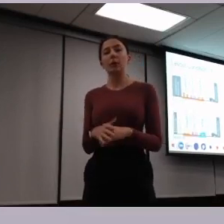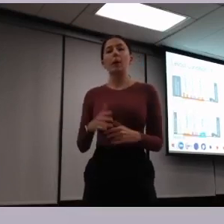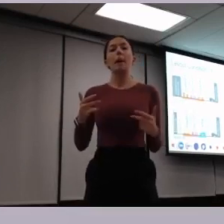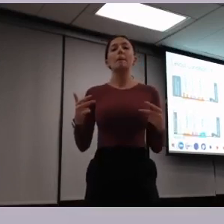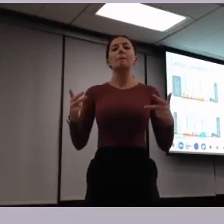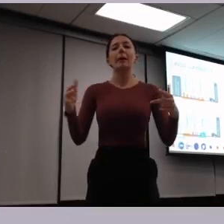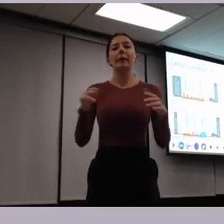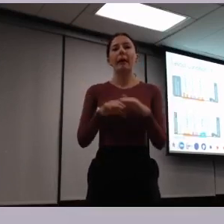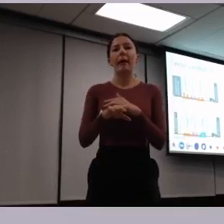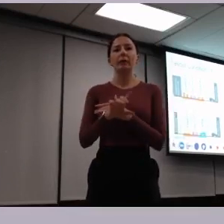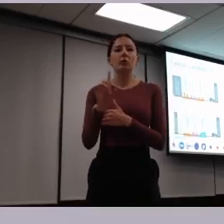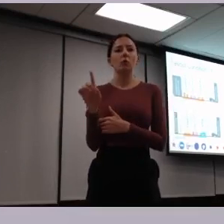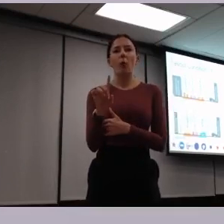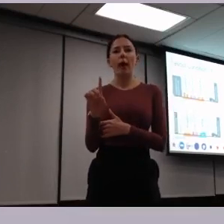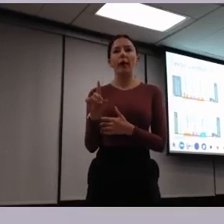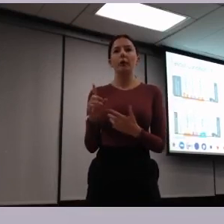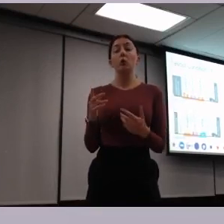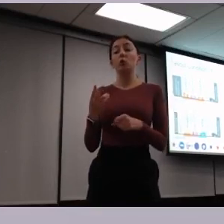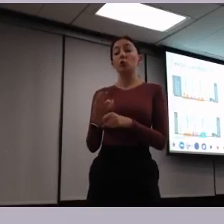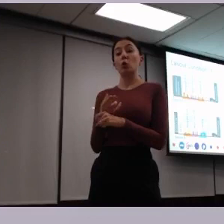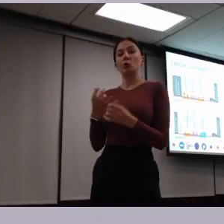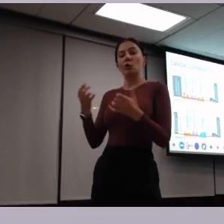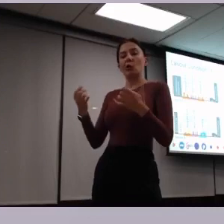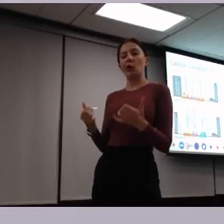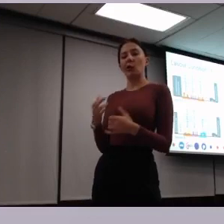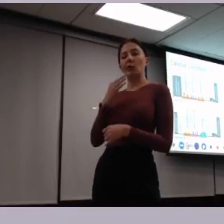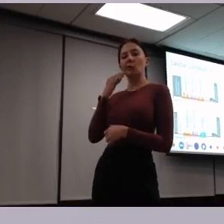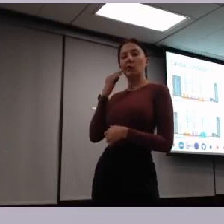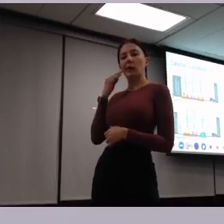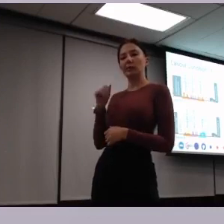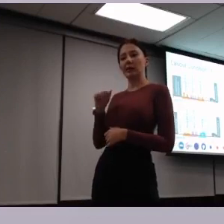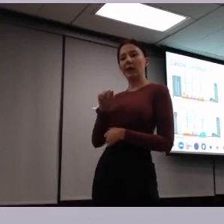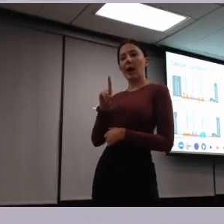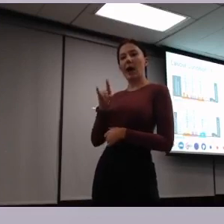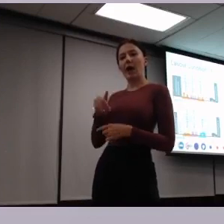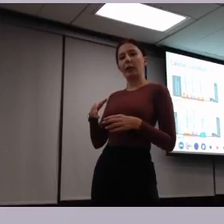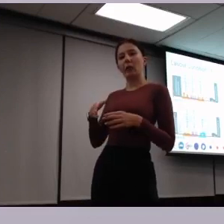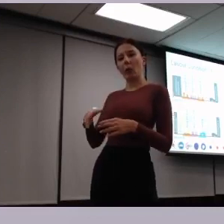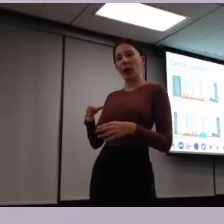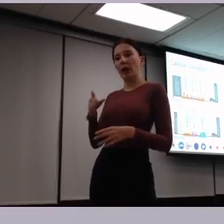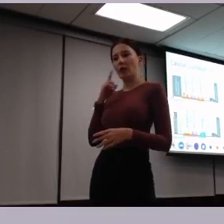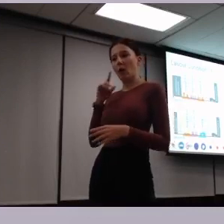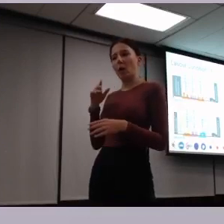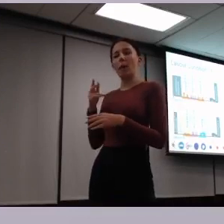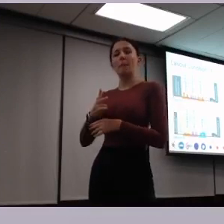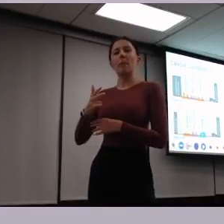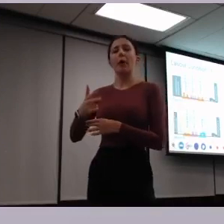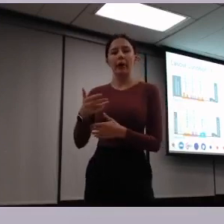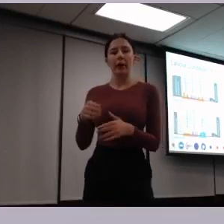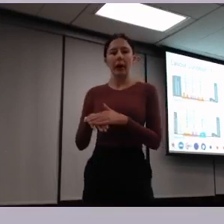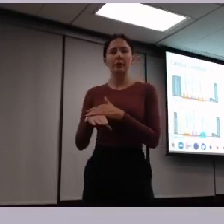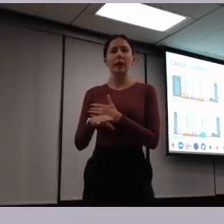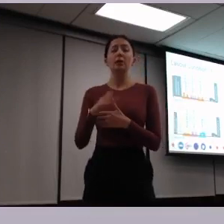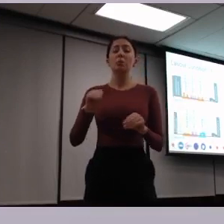utilizing the exact existing residential alleyway for parking access. Therefore, it does provide a good saturation in the logic.